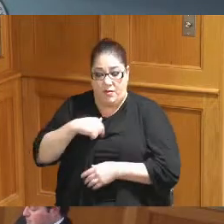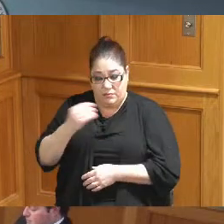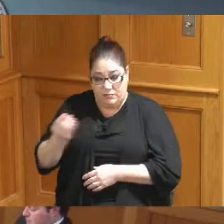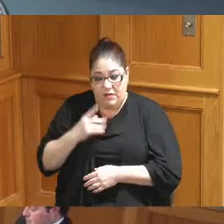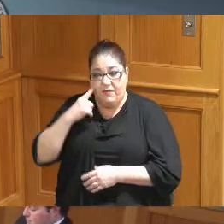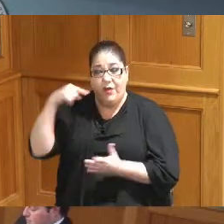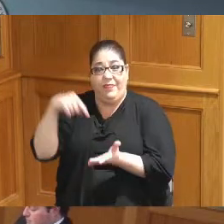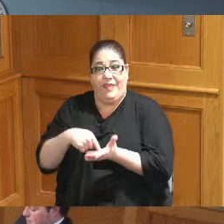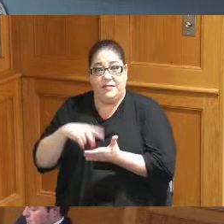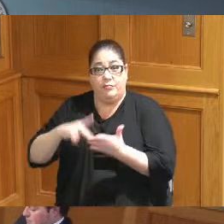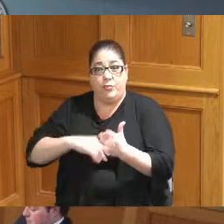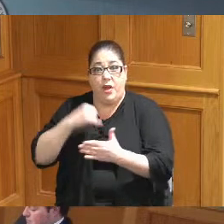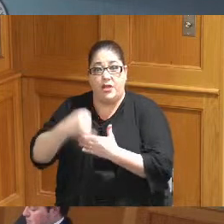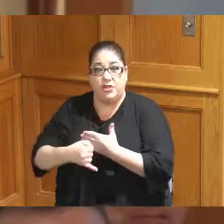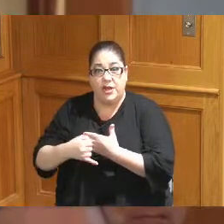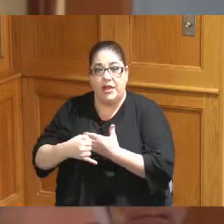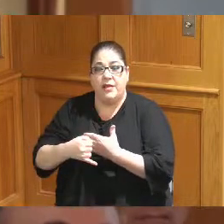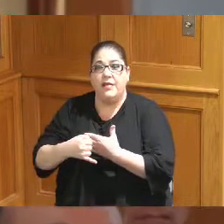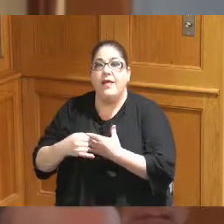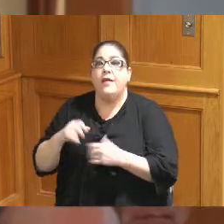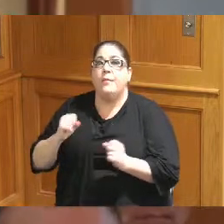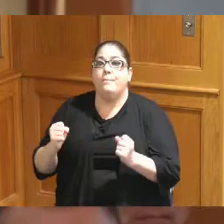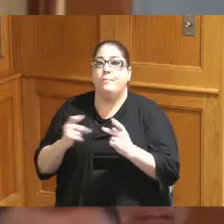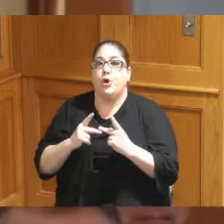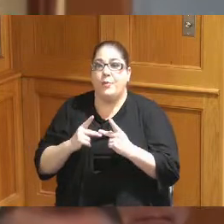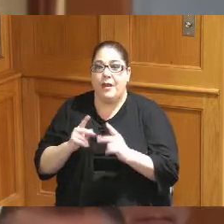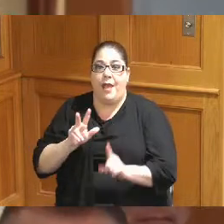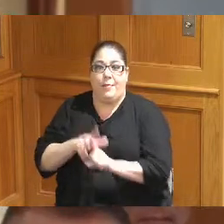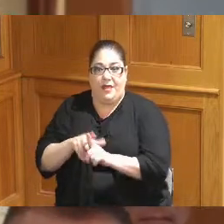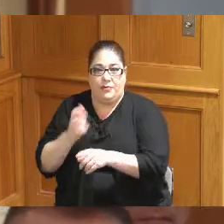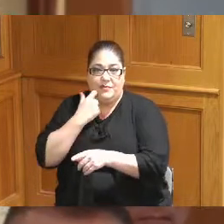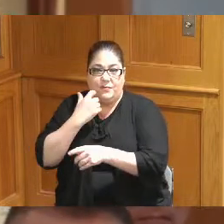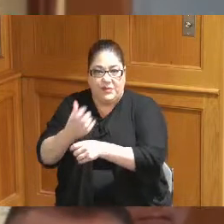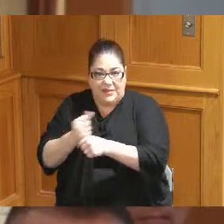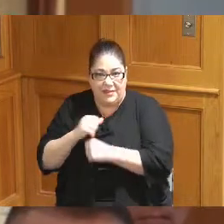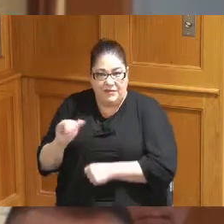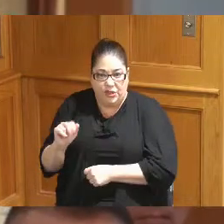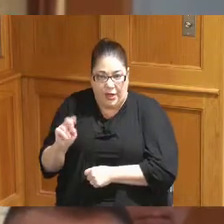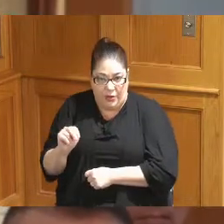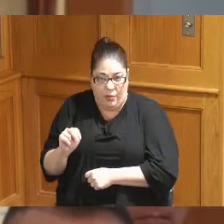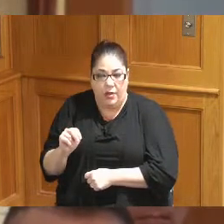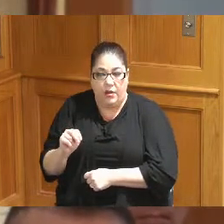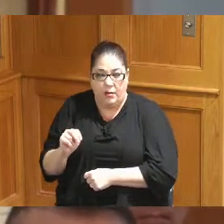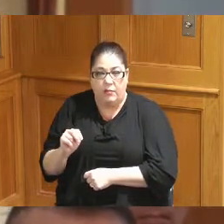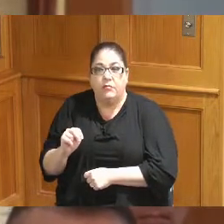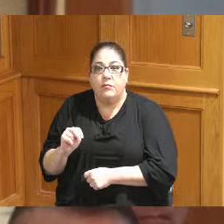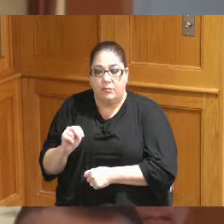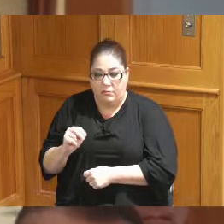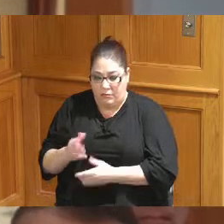was a permanent application received in January submitted to Environmental Services they are